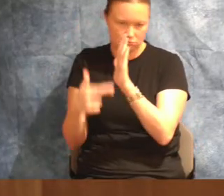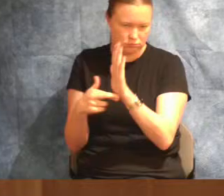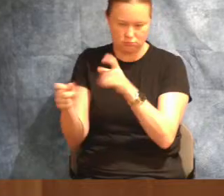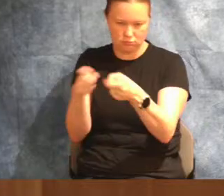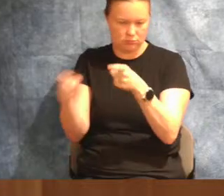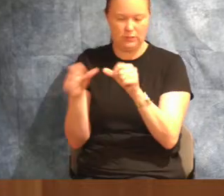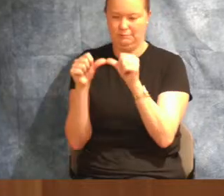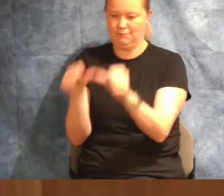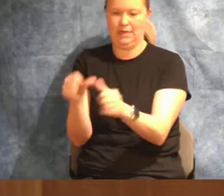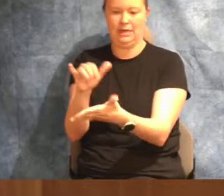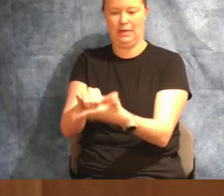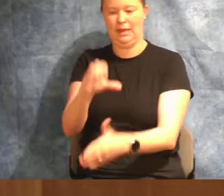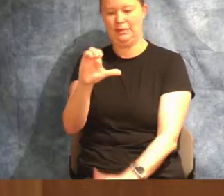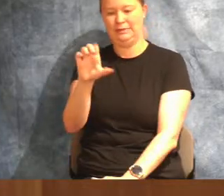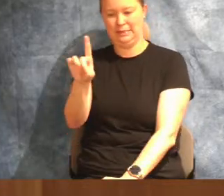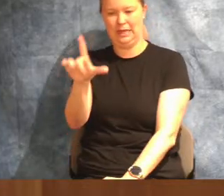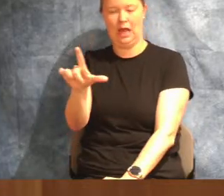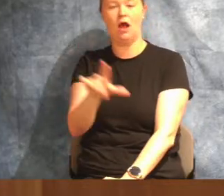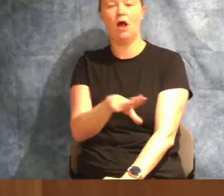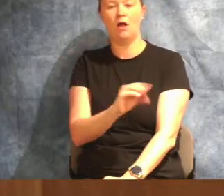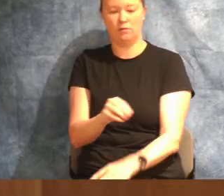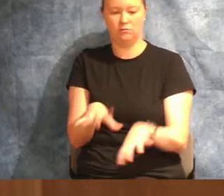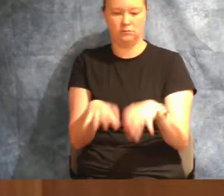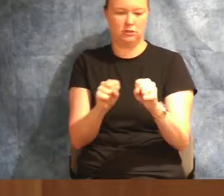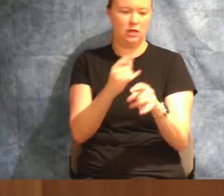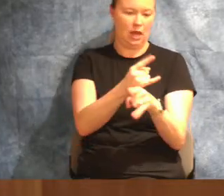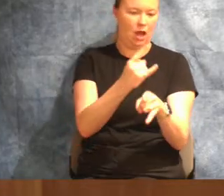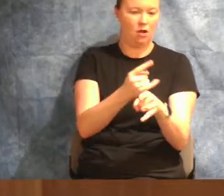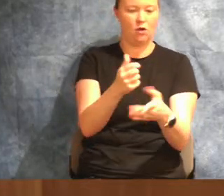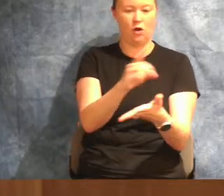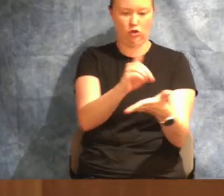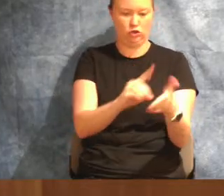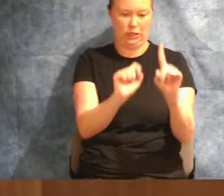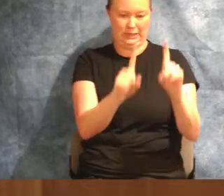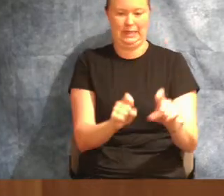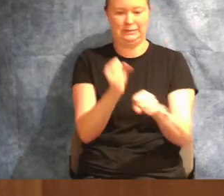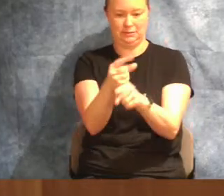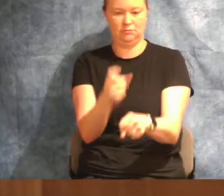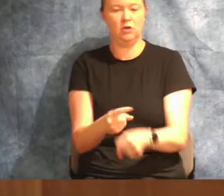maintain that CDL and go through alcohol and drug testing on an annual basis or whenever there's